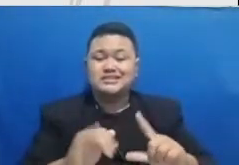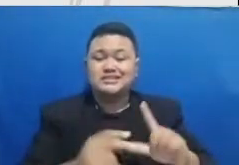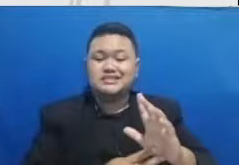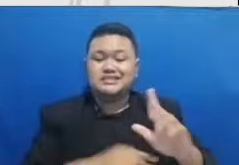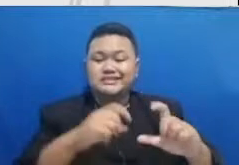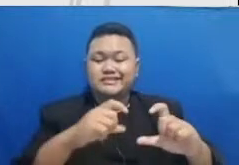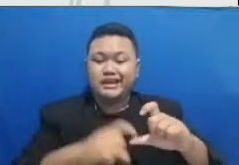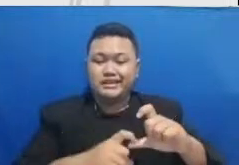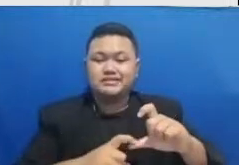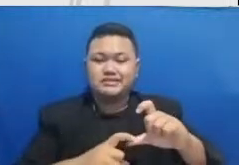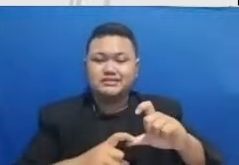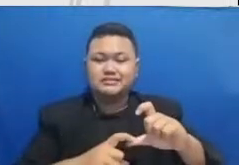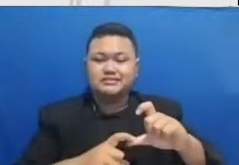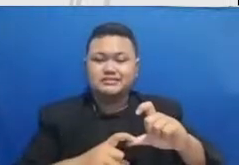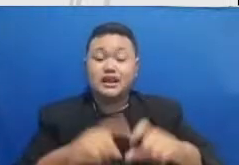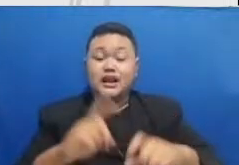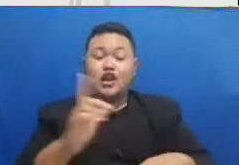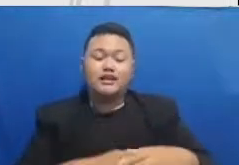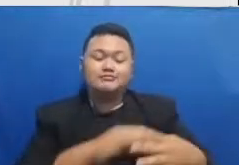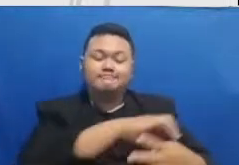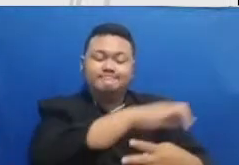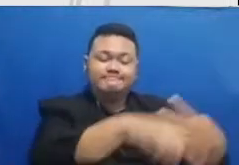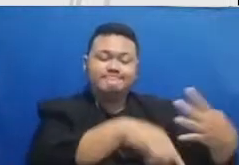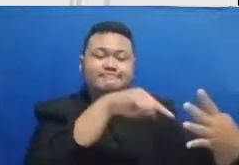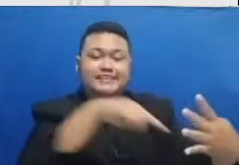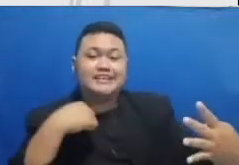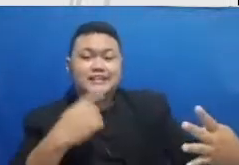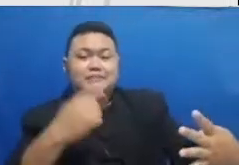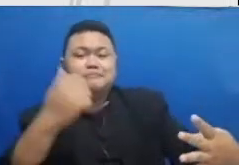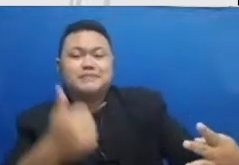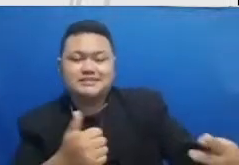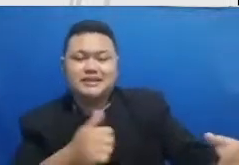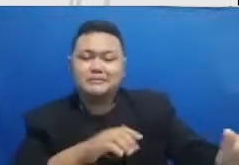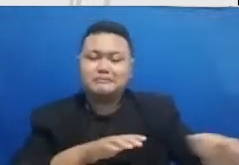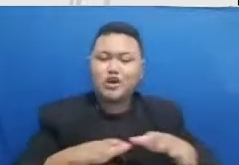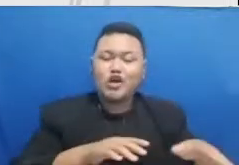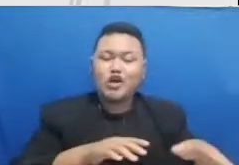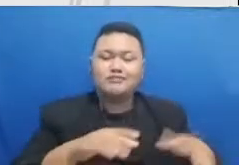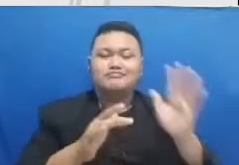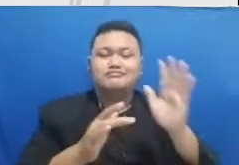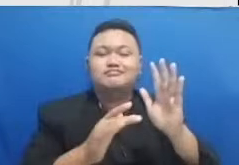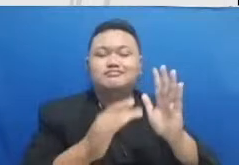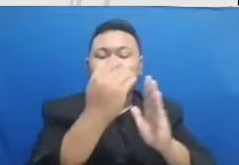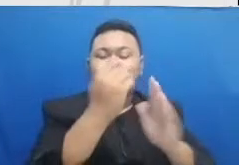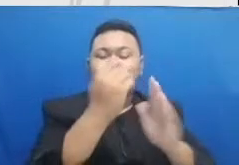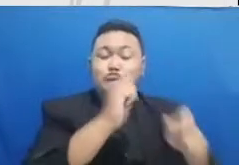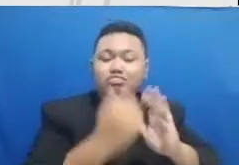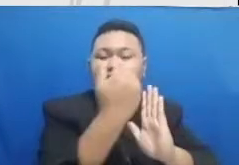can manage an online webinar event where the stars are all our students